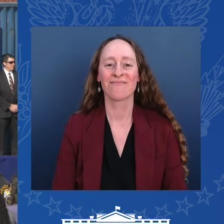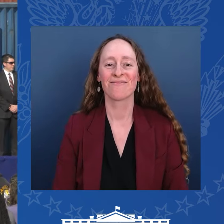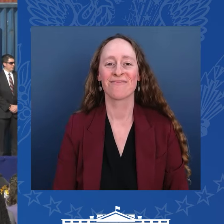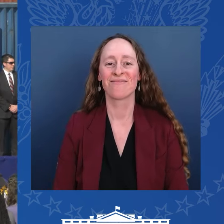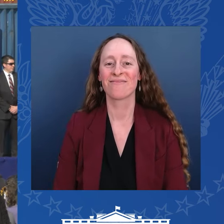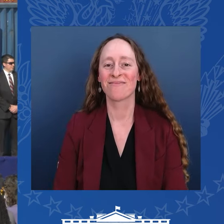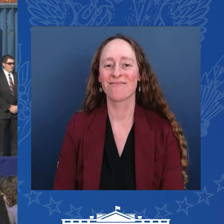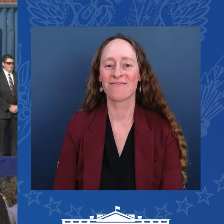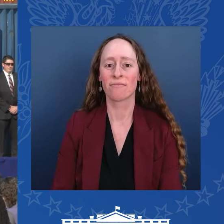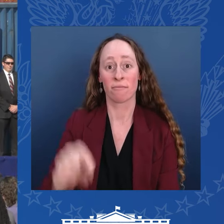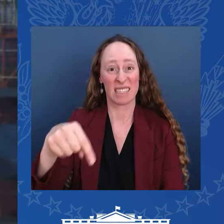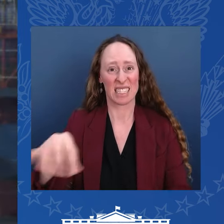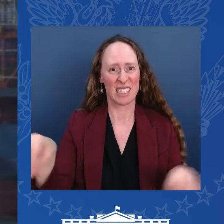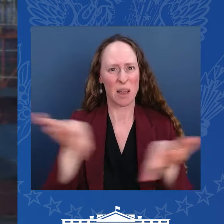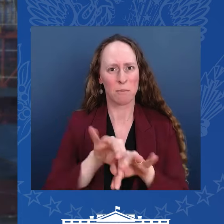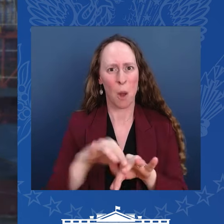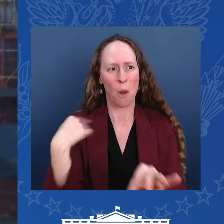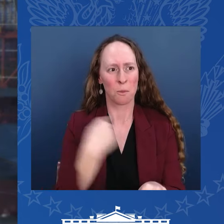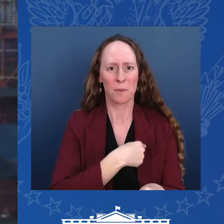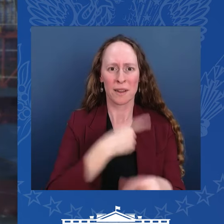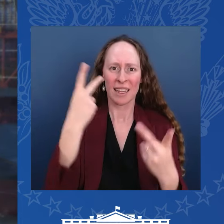and electrification will be good for the environment.